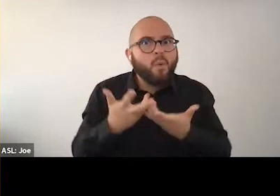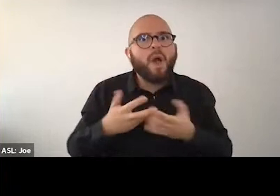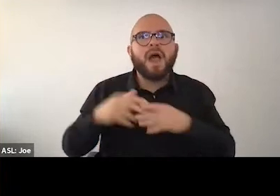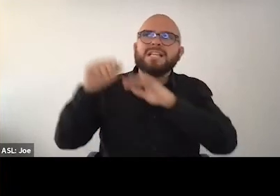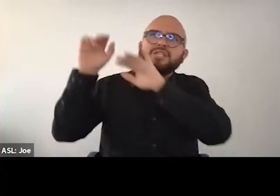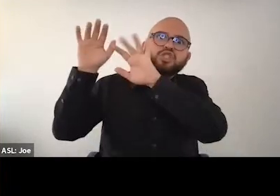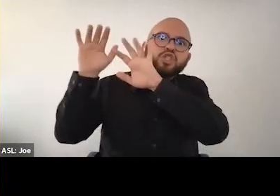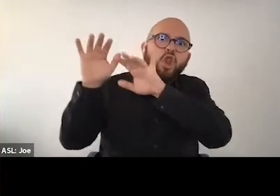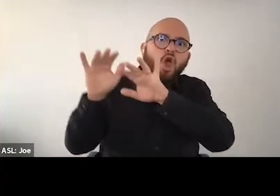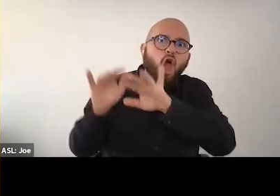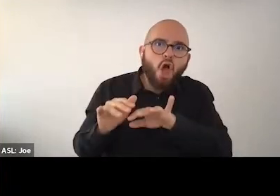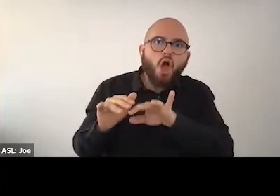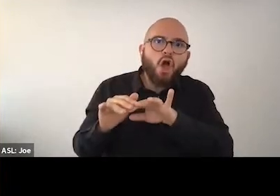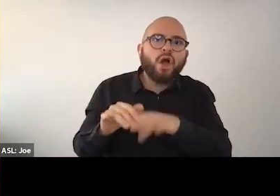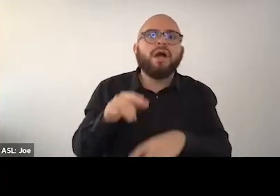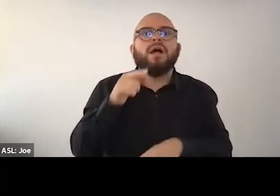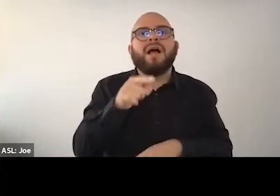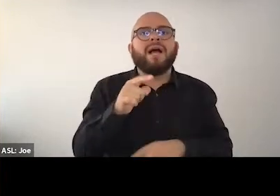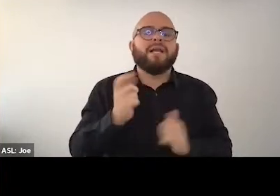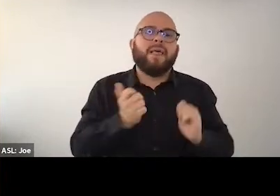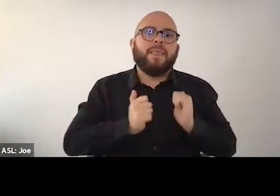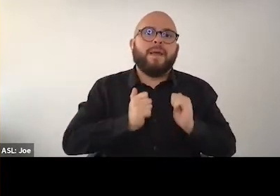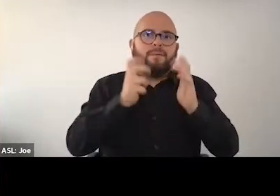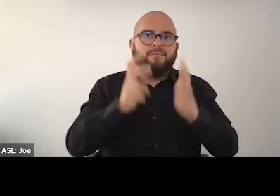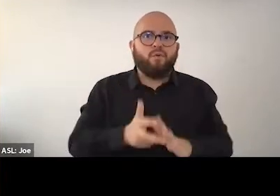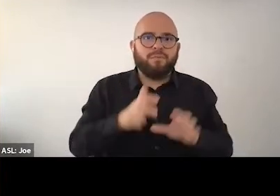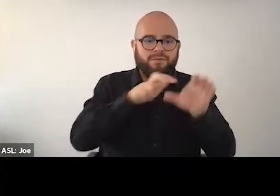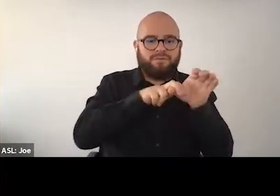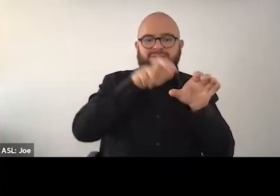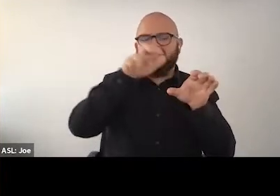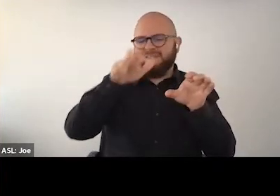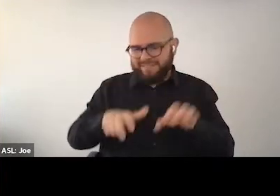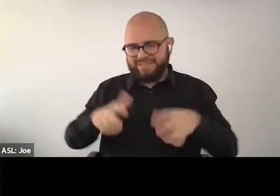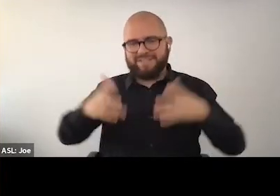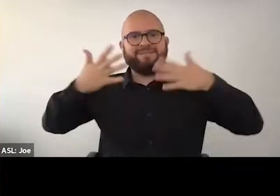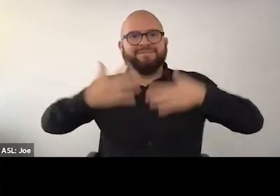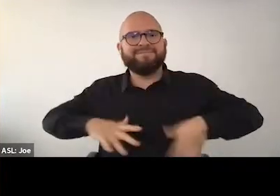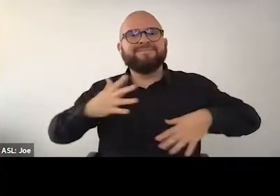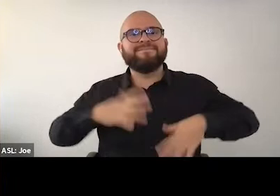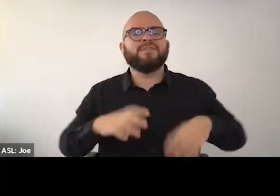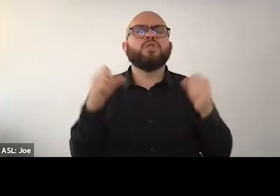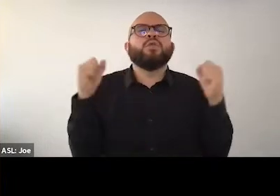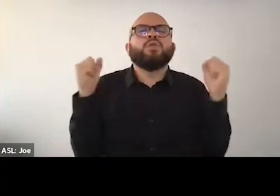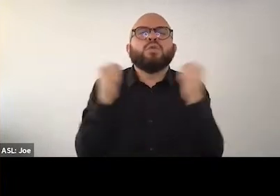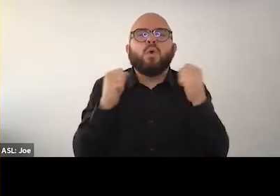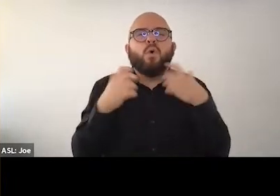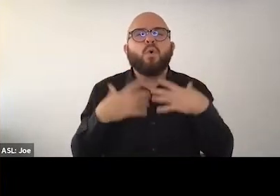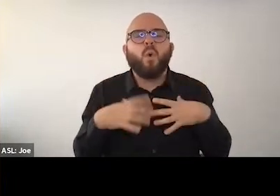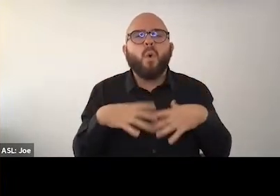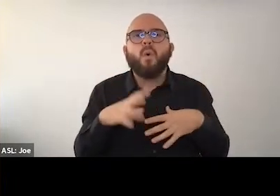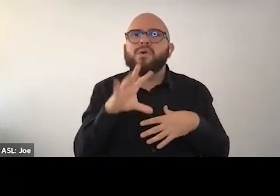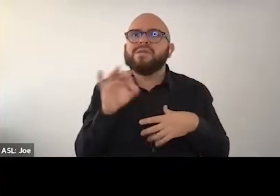and have the performers get out of the car wearing snow gear and having skis attached